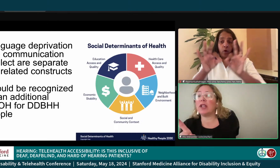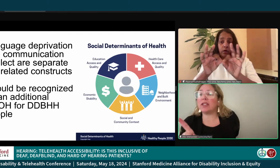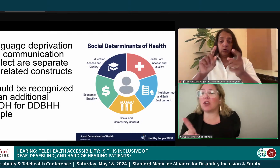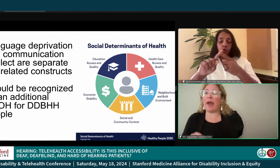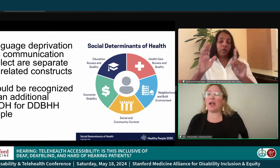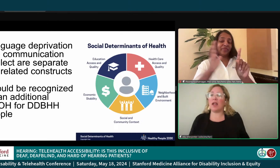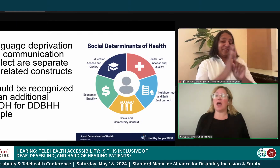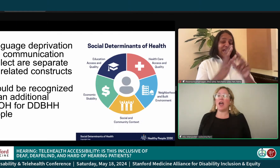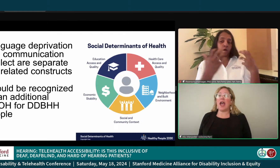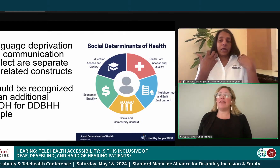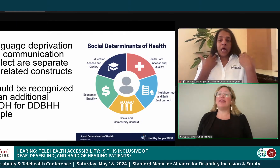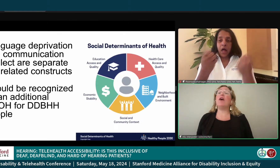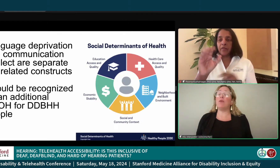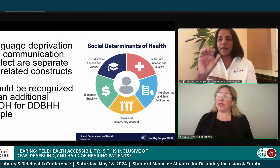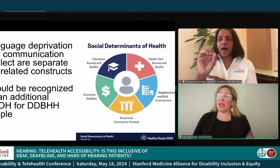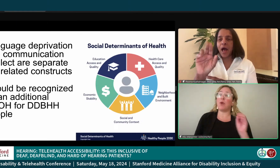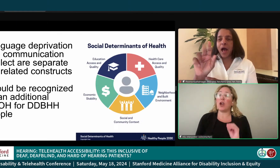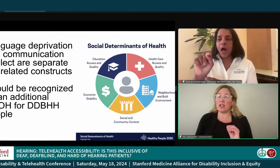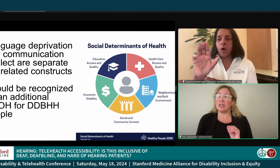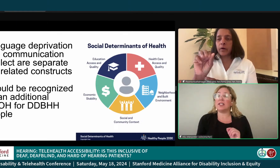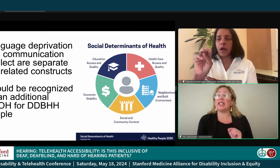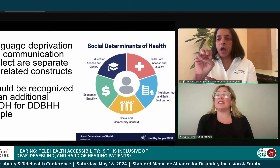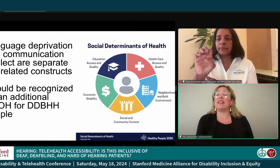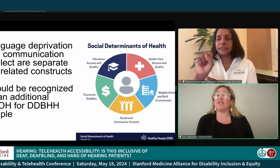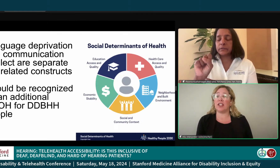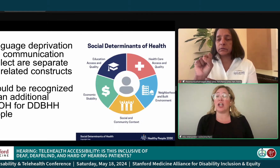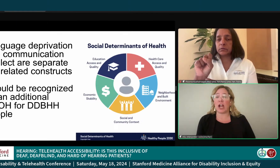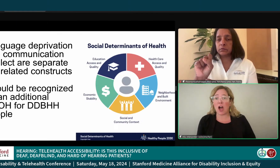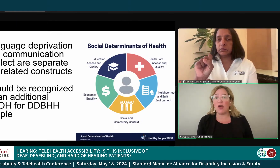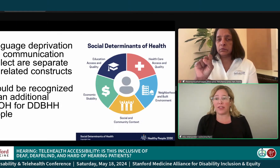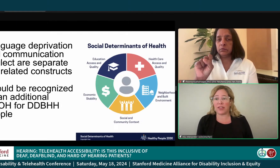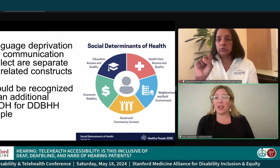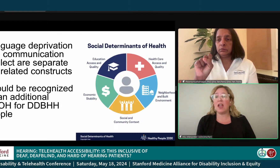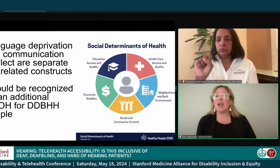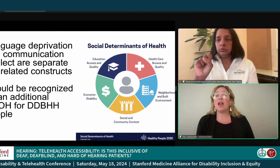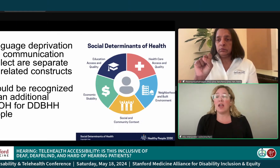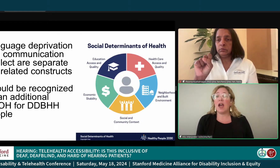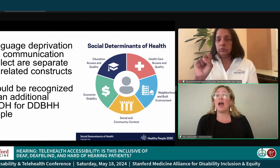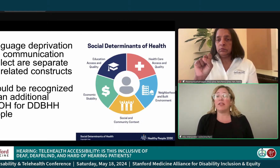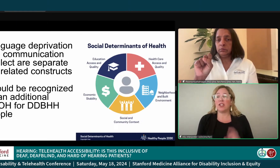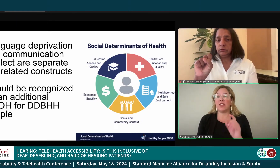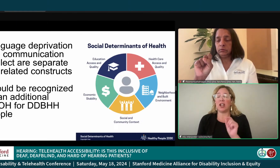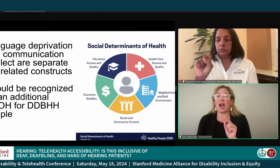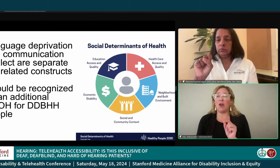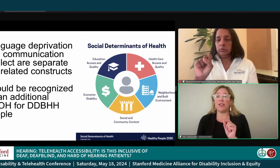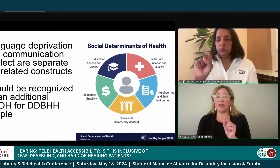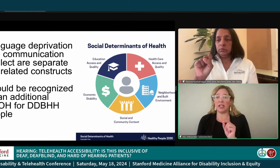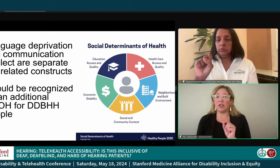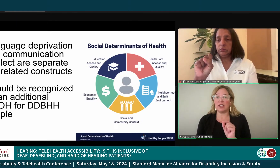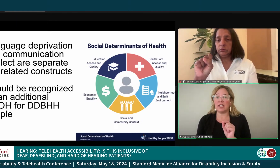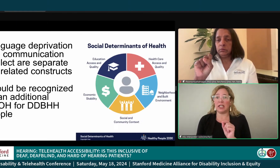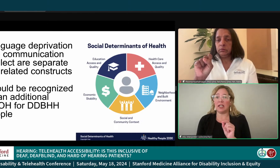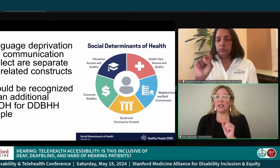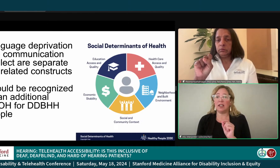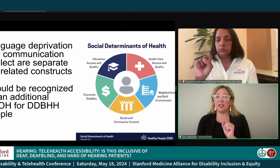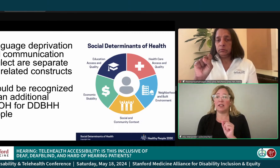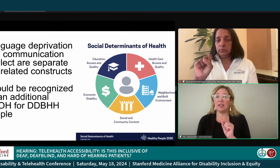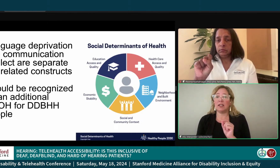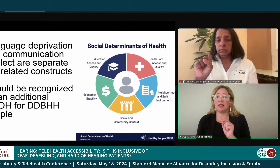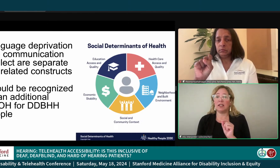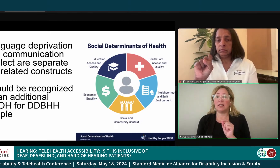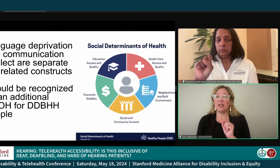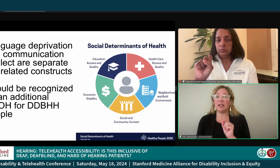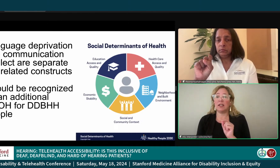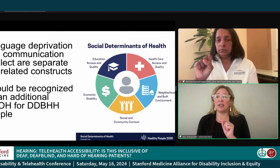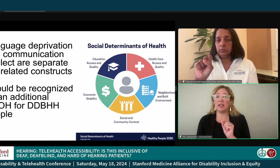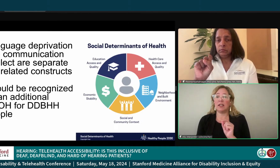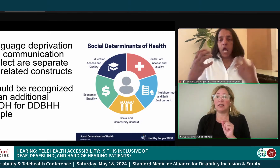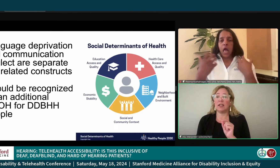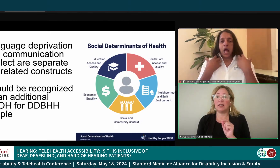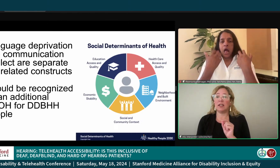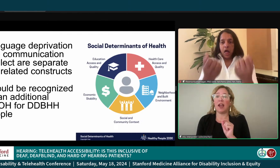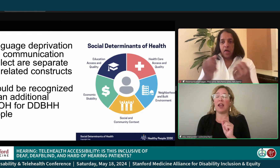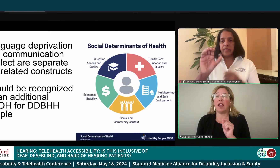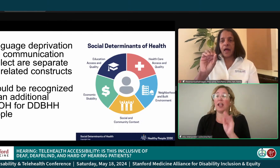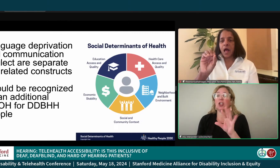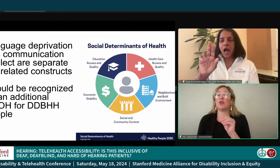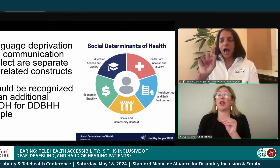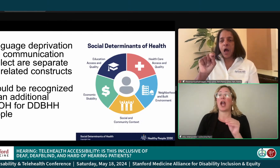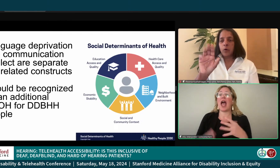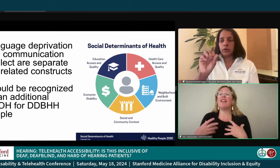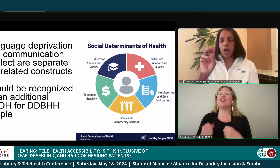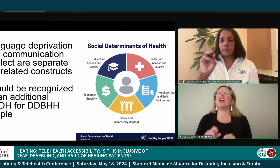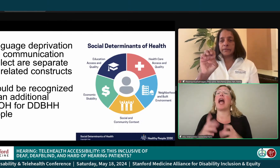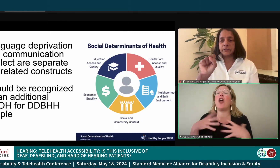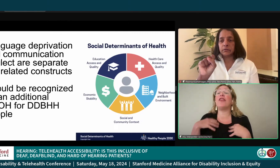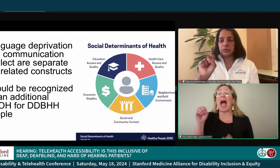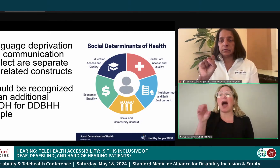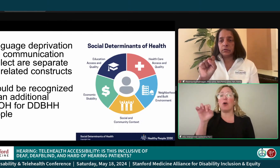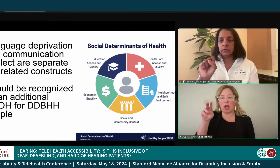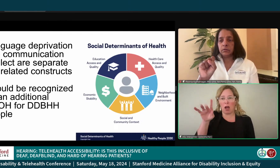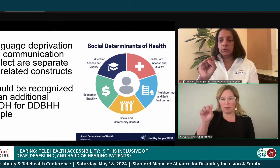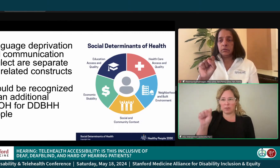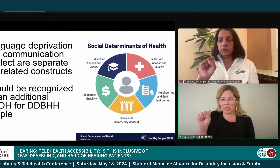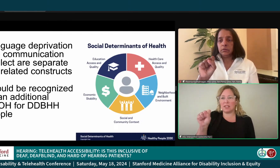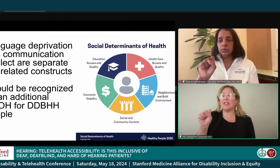let's go back. The importance is to their health literacy, To their health outcomes,